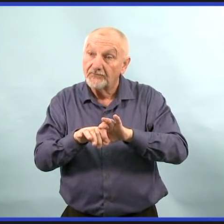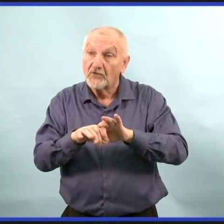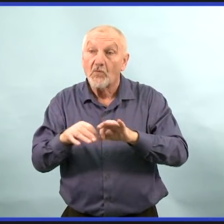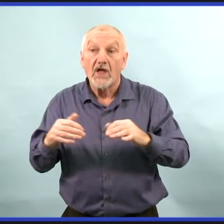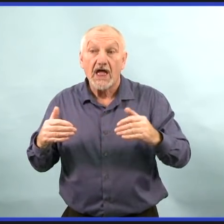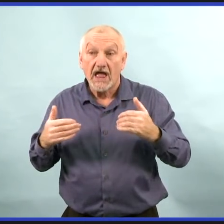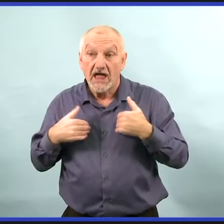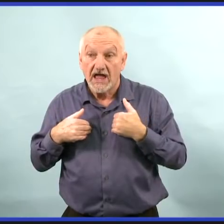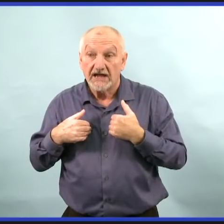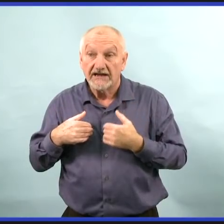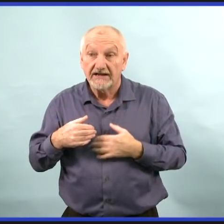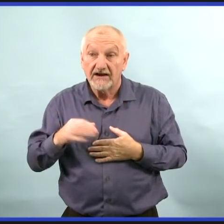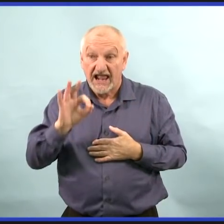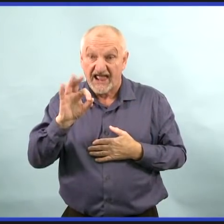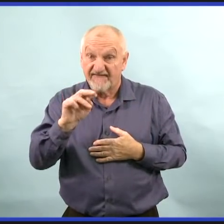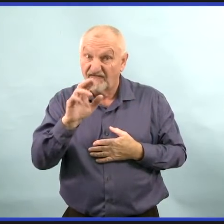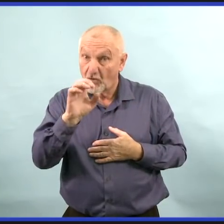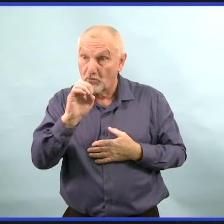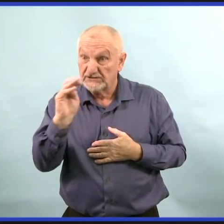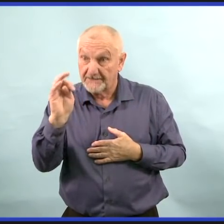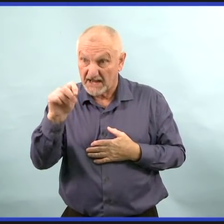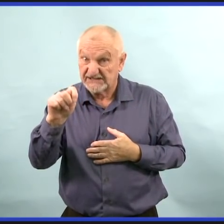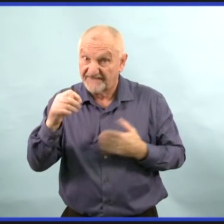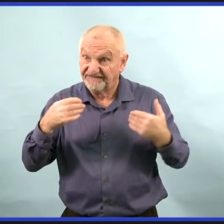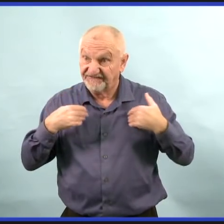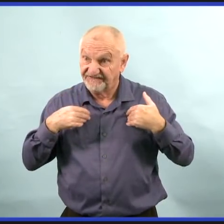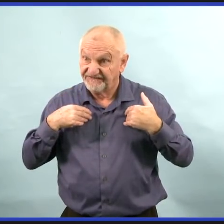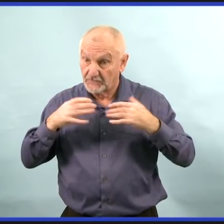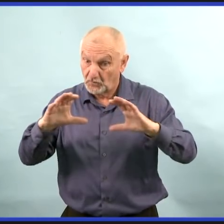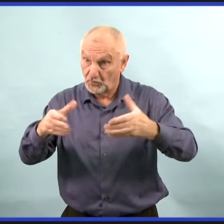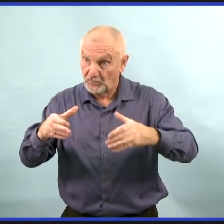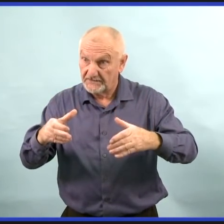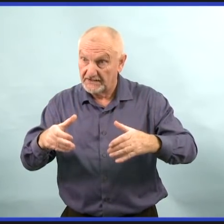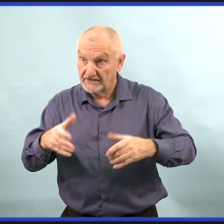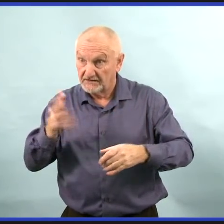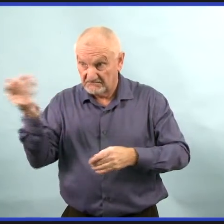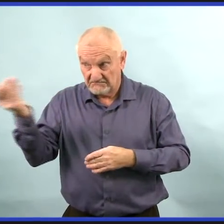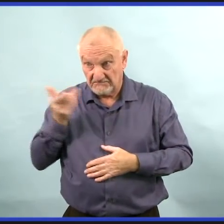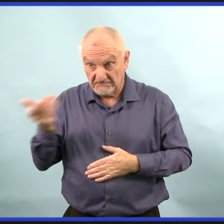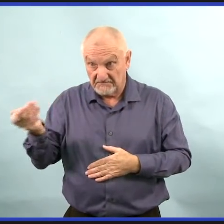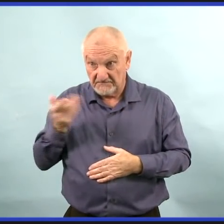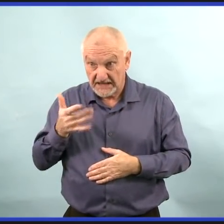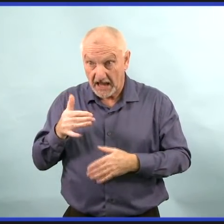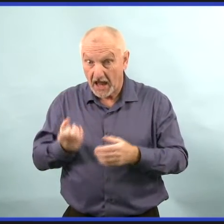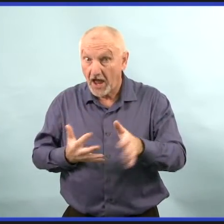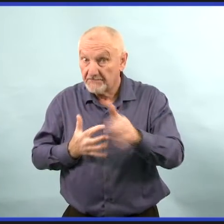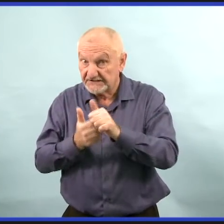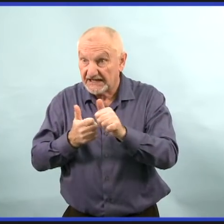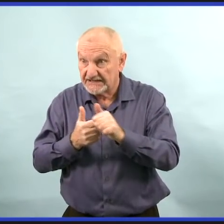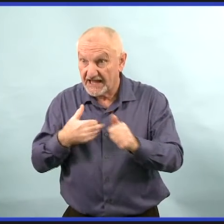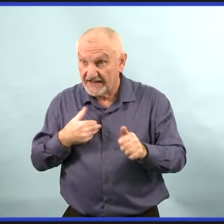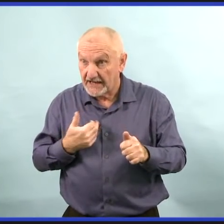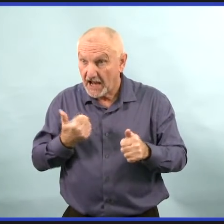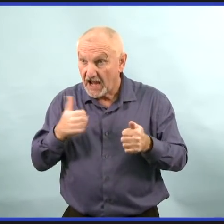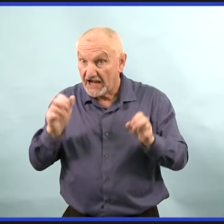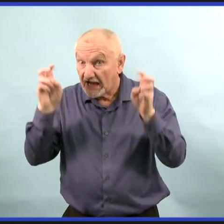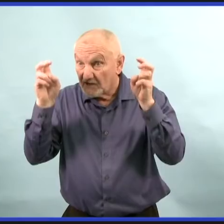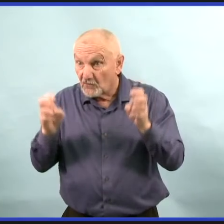will provide regular updates so any um issues related to enforcement i will uh leave to them